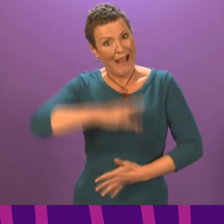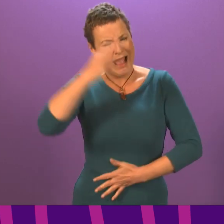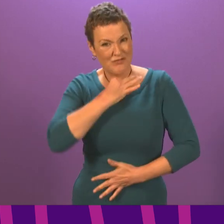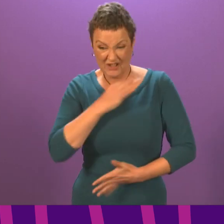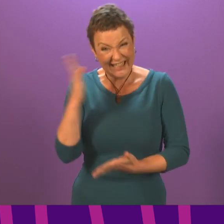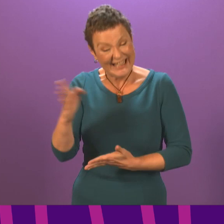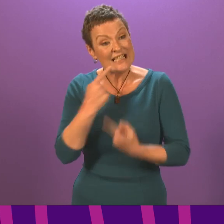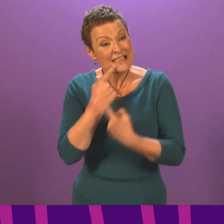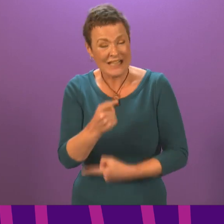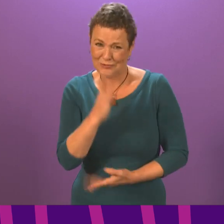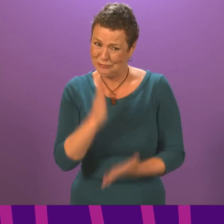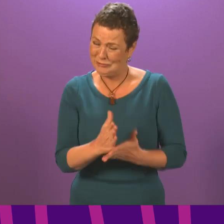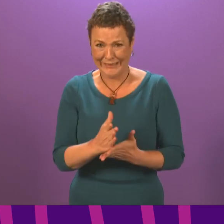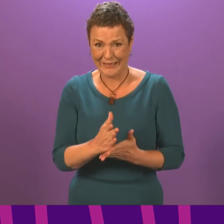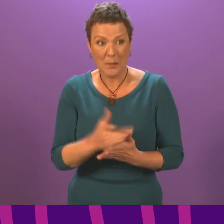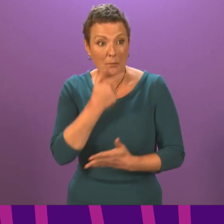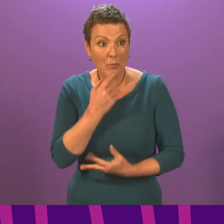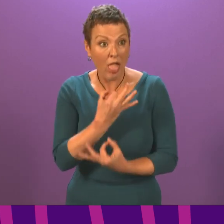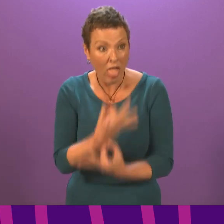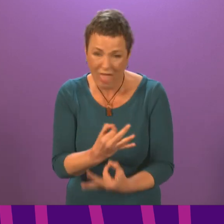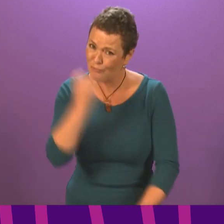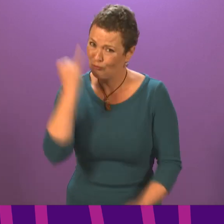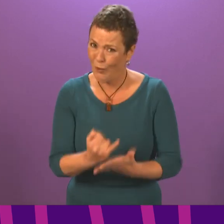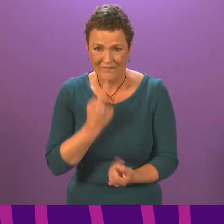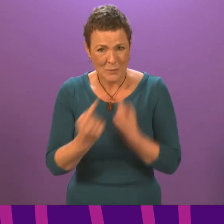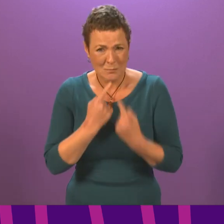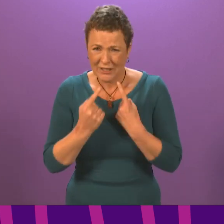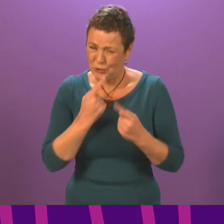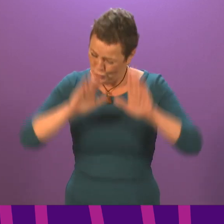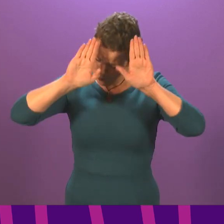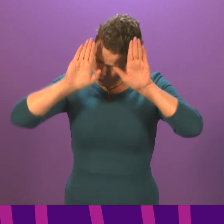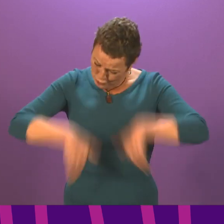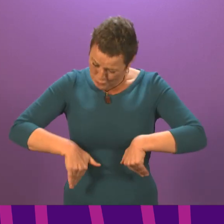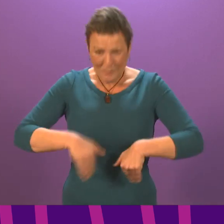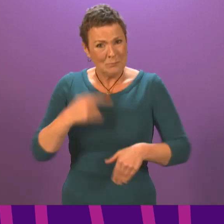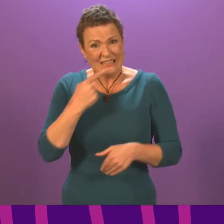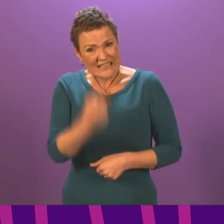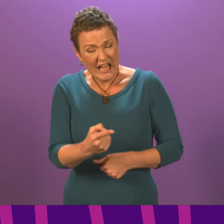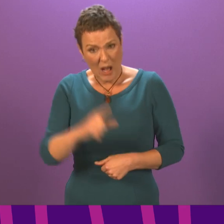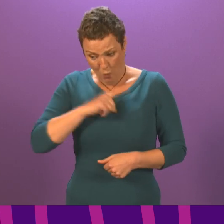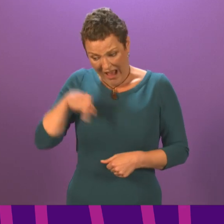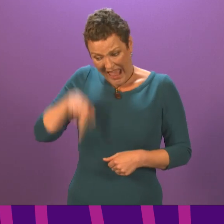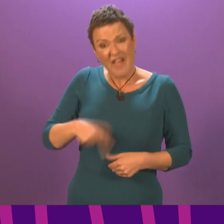Does she also consider that the ban is absolutely the right thing to do if we are to reduce the import of the virus to people in my constituency and beyond?